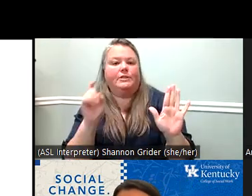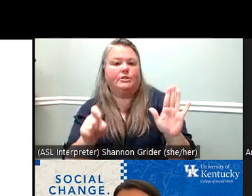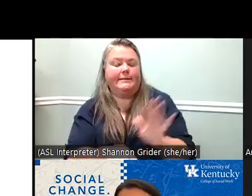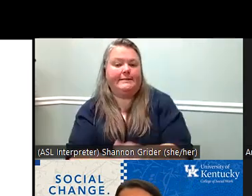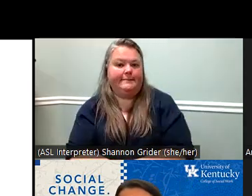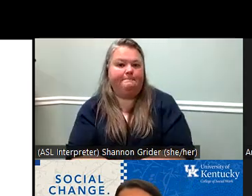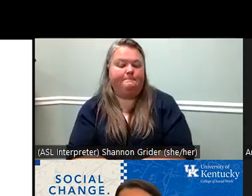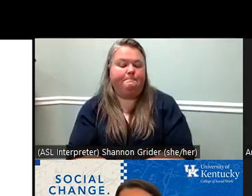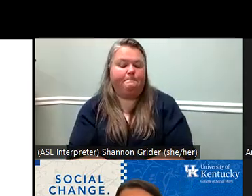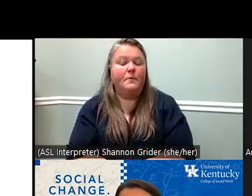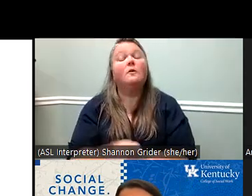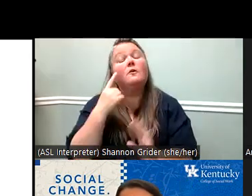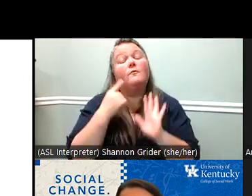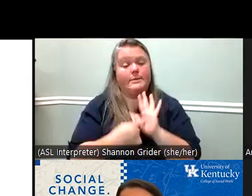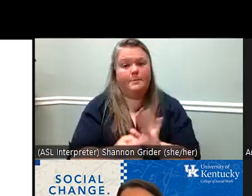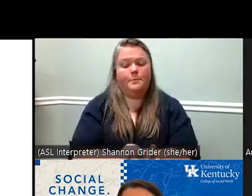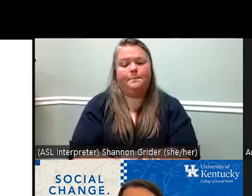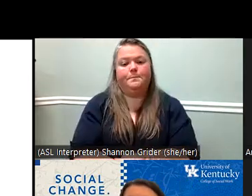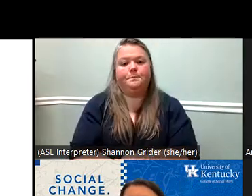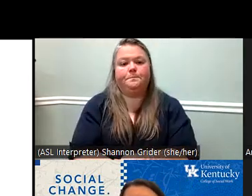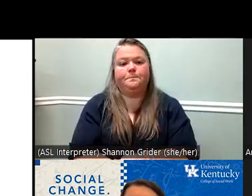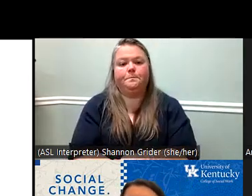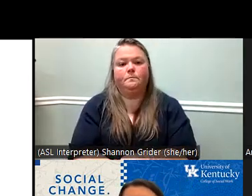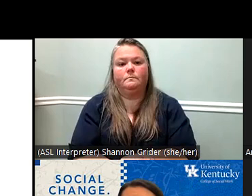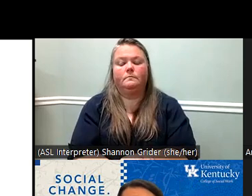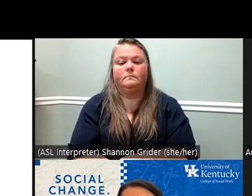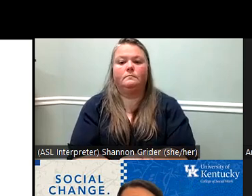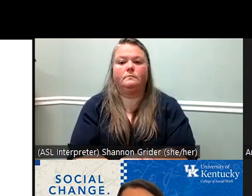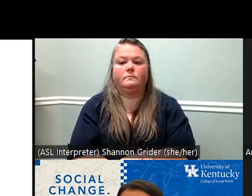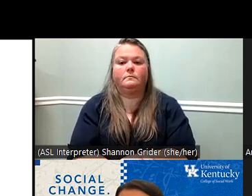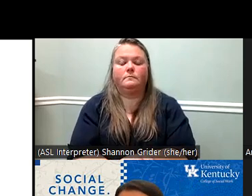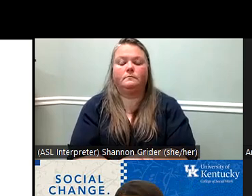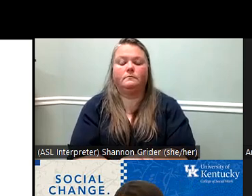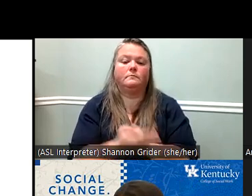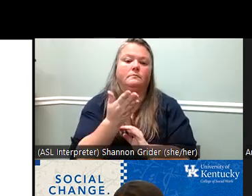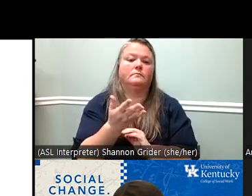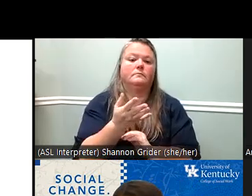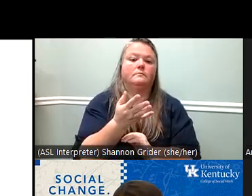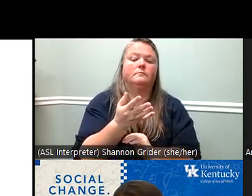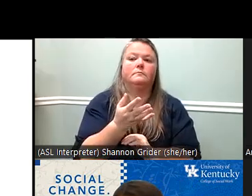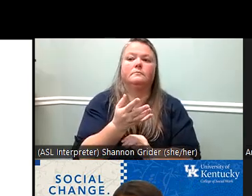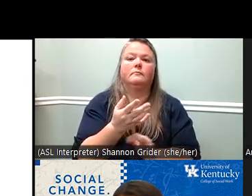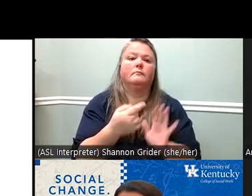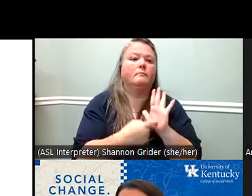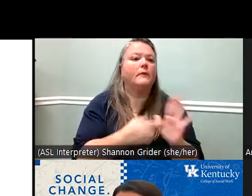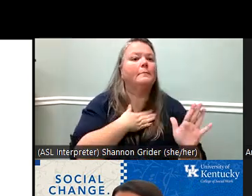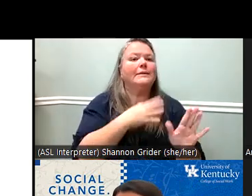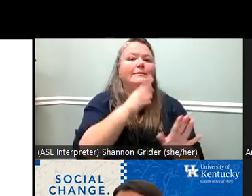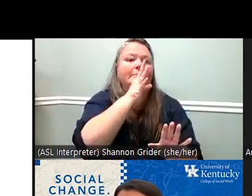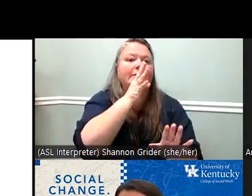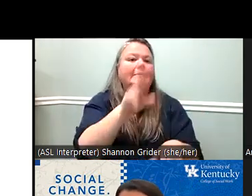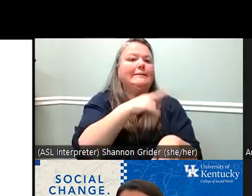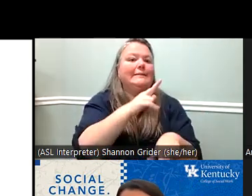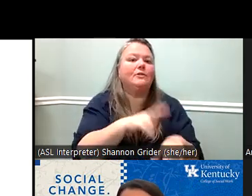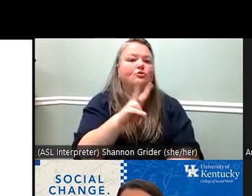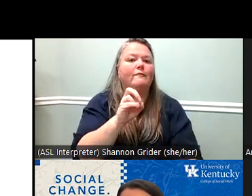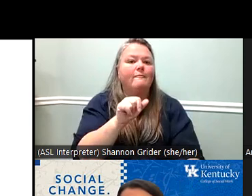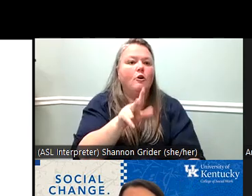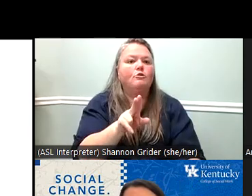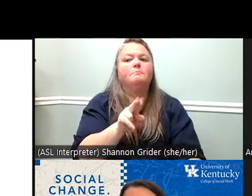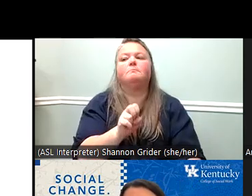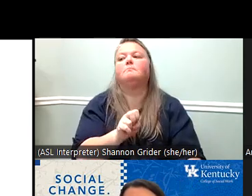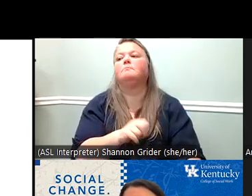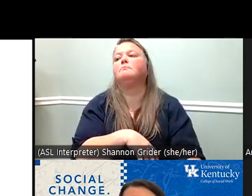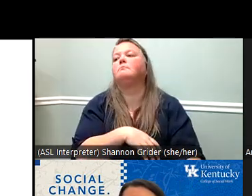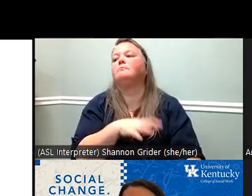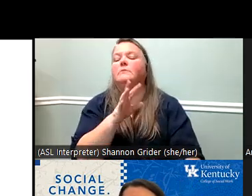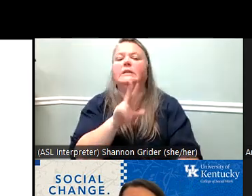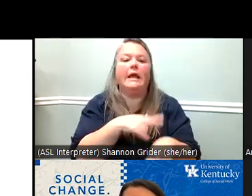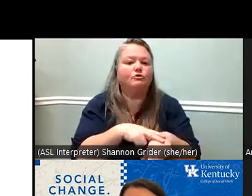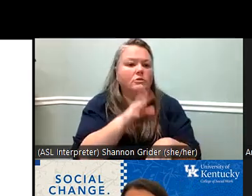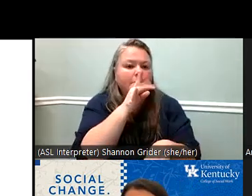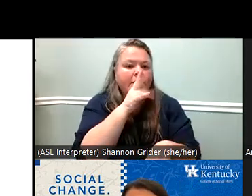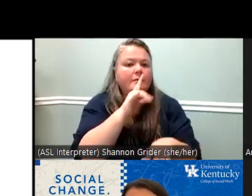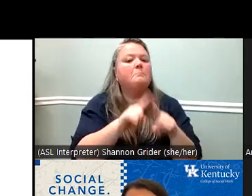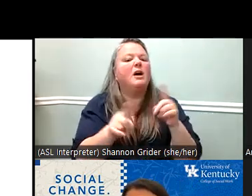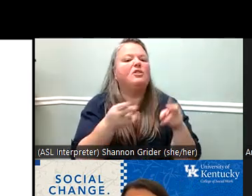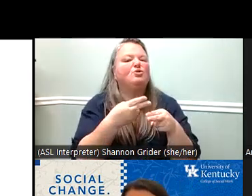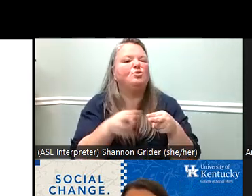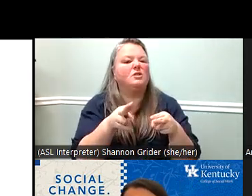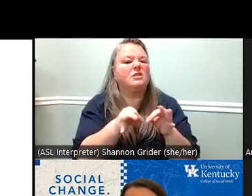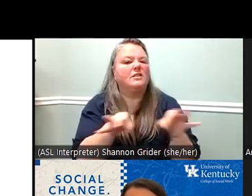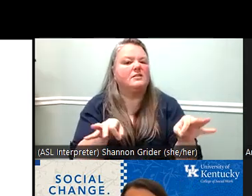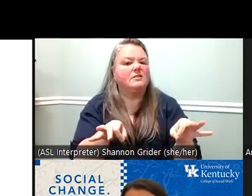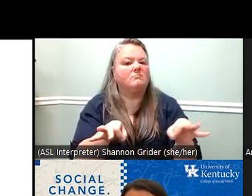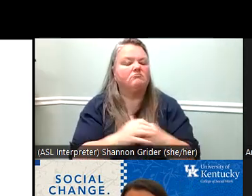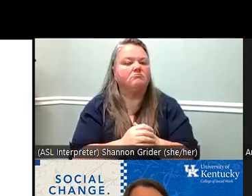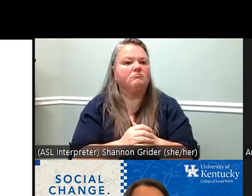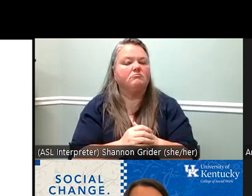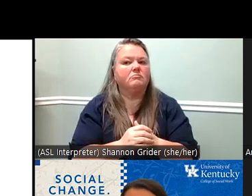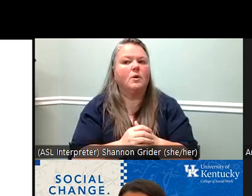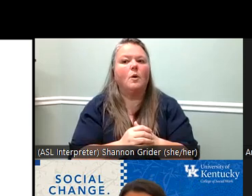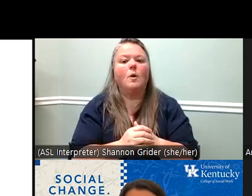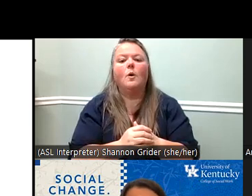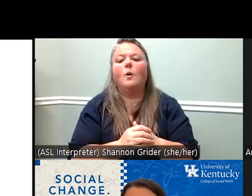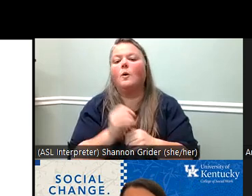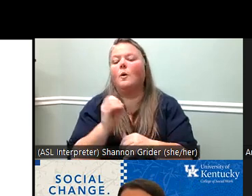LIST THAT PEOPLE CAN CAKE TO BEHAVIORAL HEALTHCARE AND HOW TO TALK TO THEIR CASEWORKER OR THEIR PEER SUPPORT OR THEIR THERAPIST ABOUT WHAT THE COMMUNICATION NEEDS